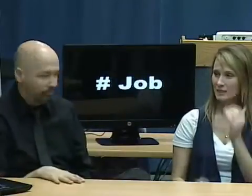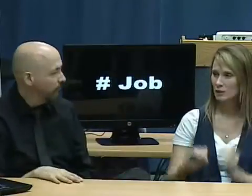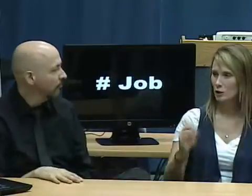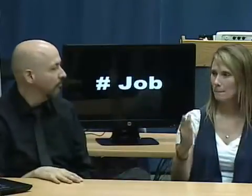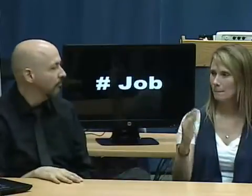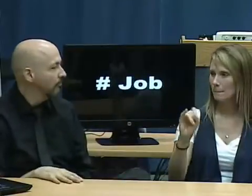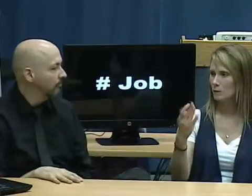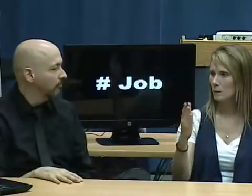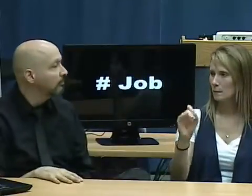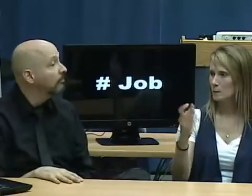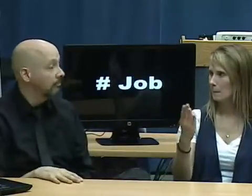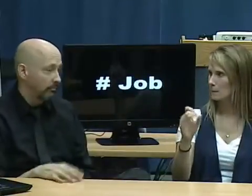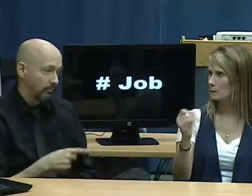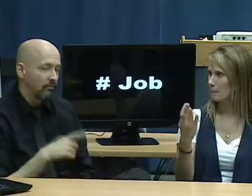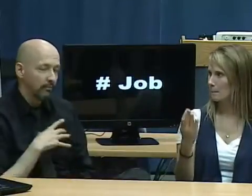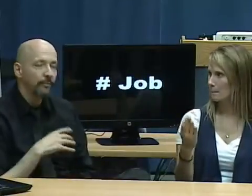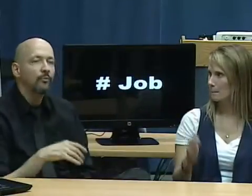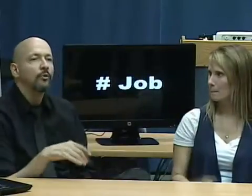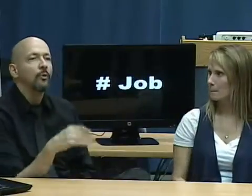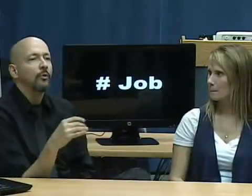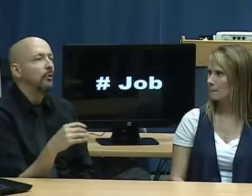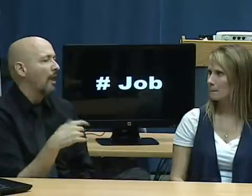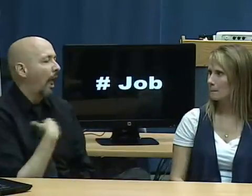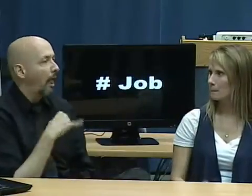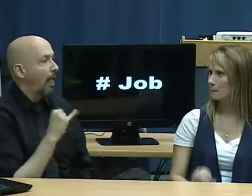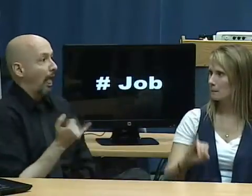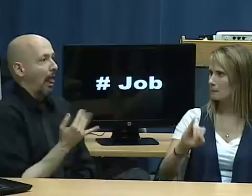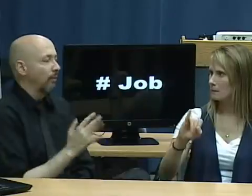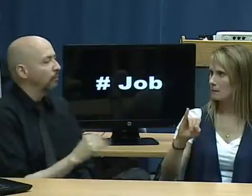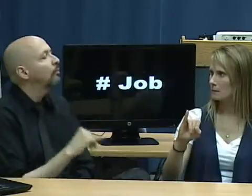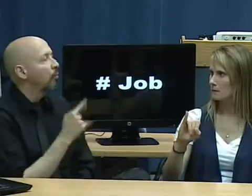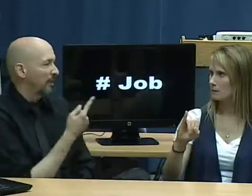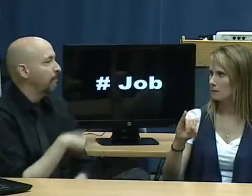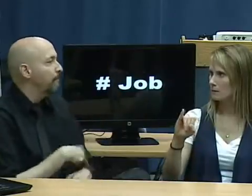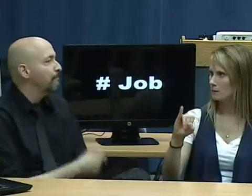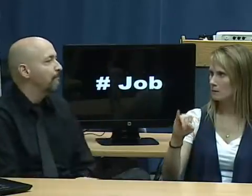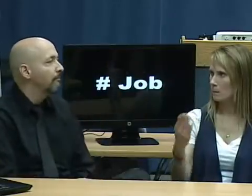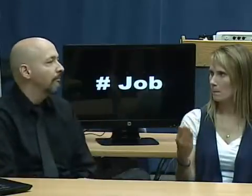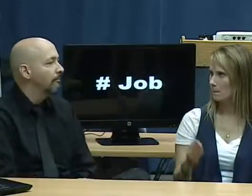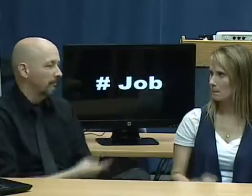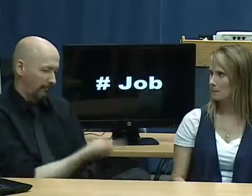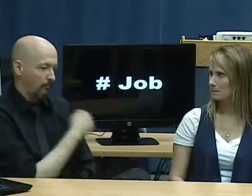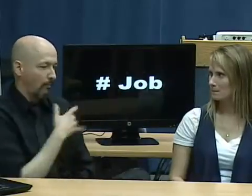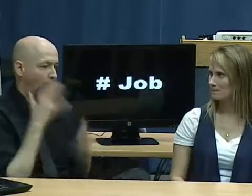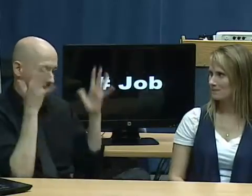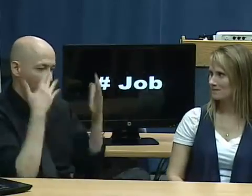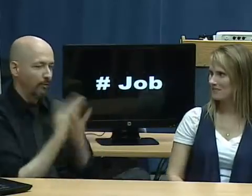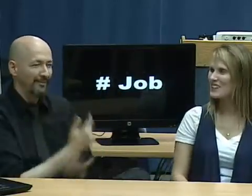#JOB #JOB Fine. Don't flutter it. Just once. #JOB There ya go. Yay! Good.